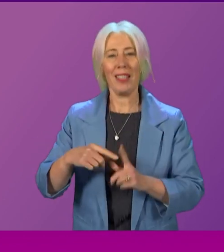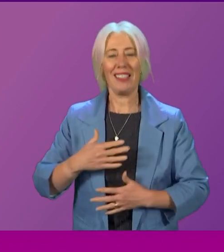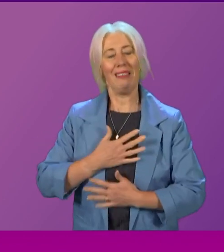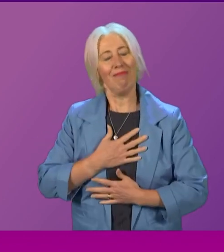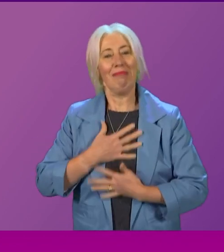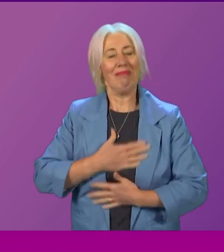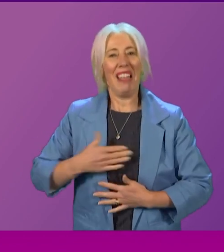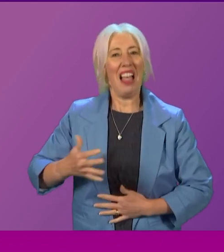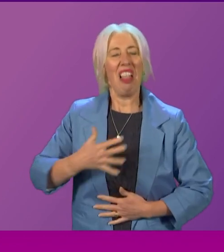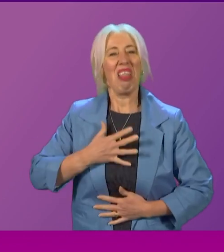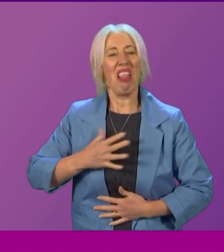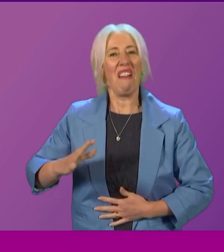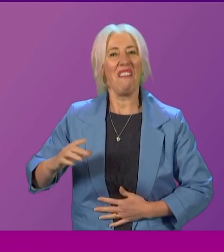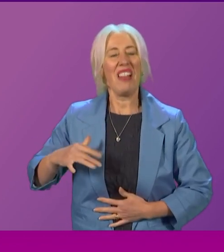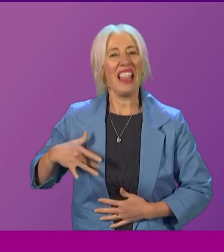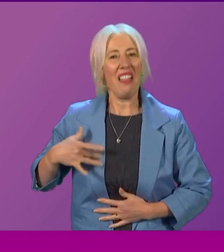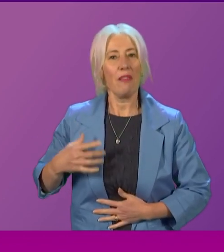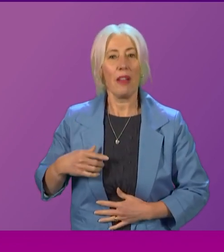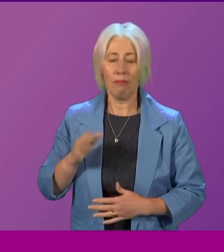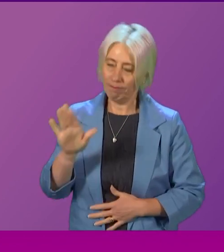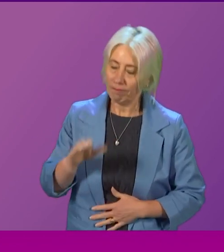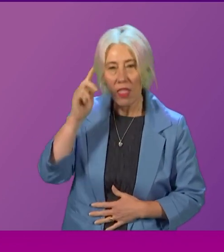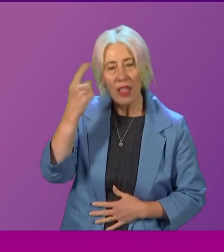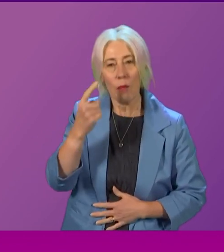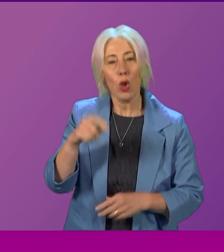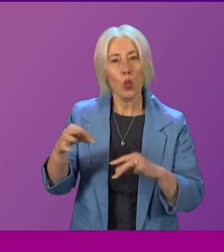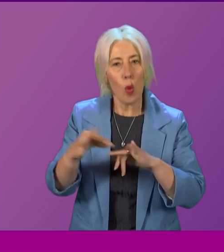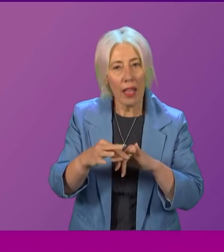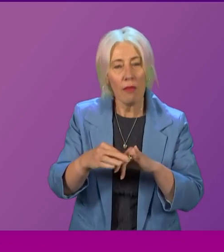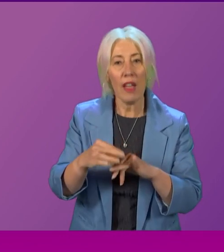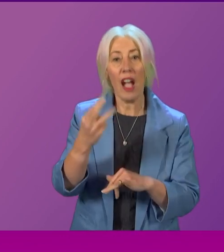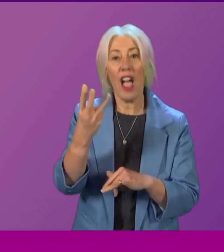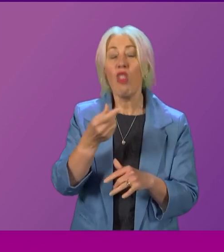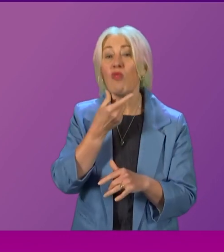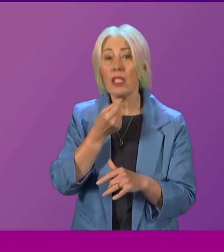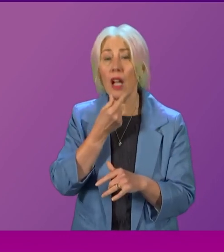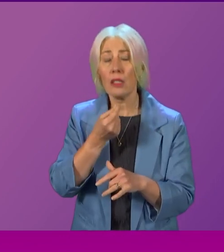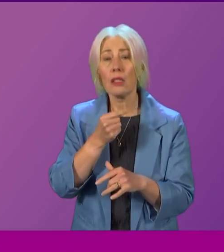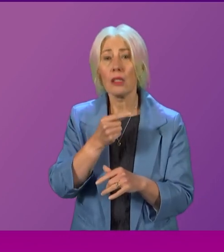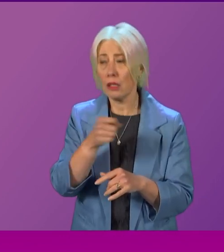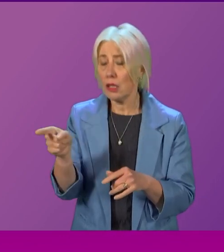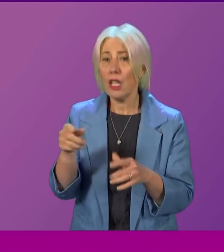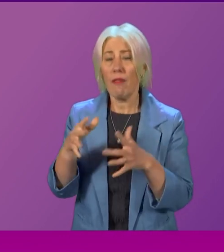My thoughts are with Doddie’s wife, Kathy, their sons, Hamish, Angus and Ben, and their wider family and friends.